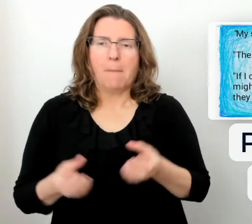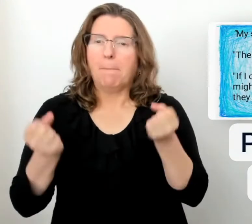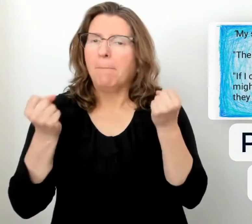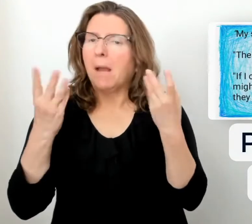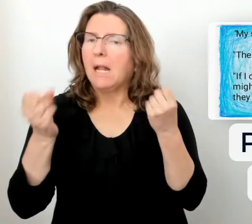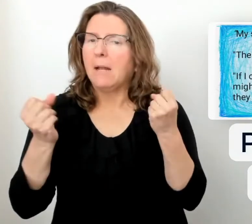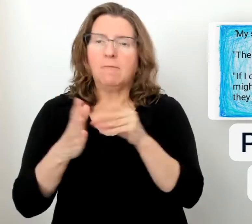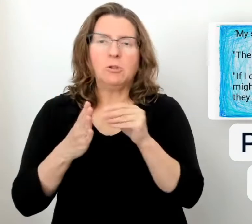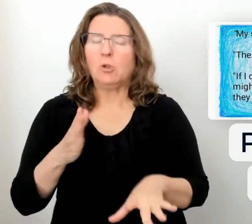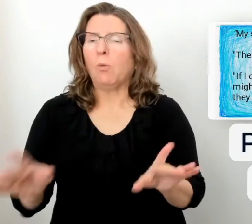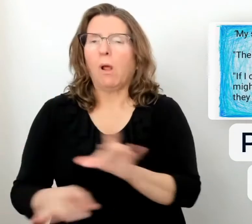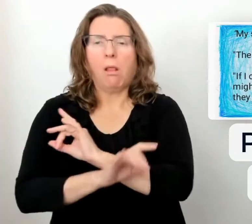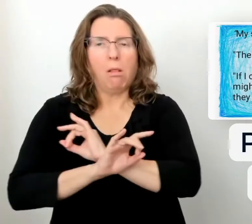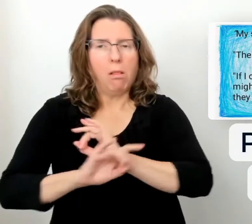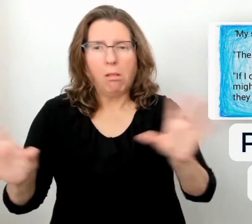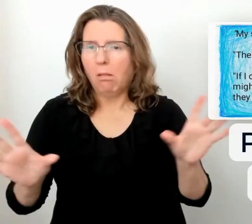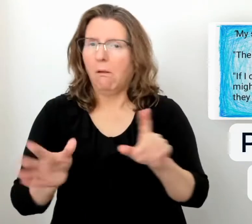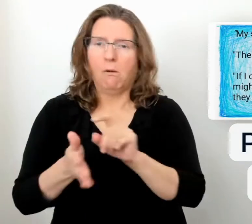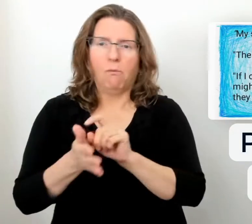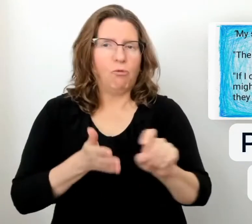You'll find many students hate writing.